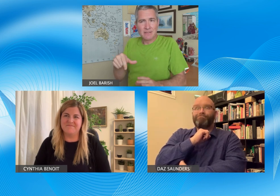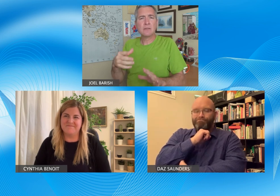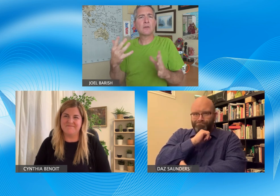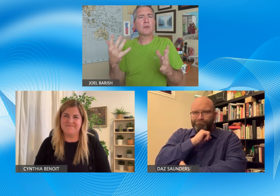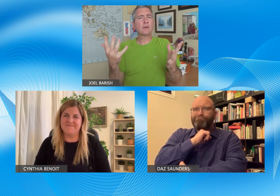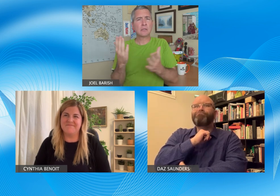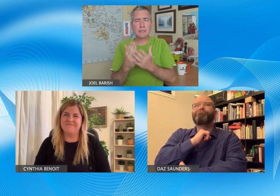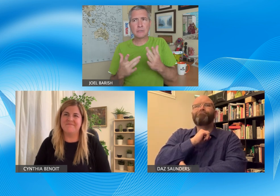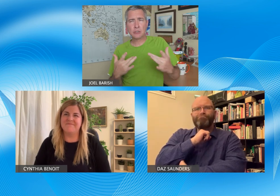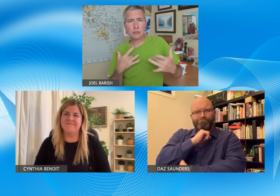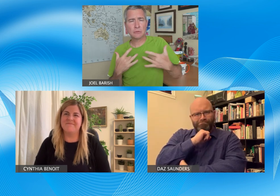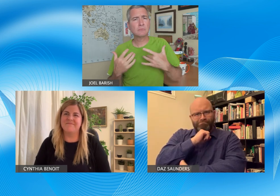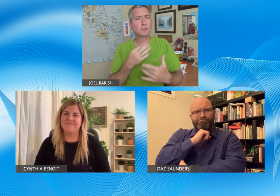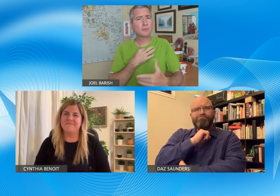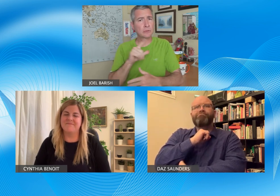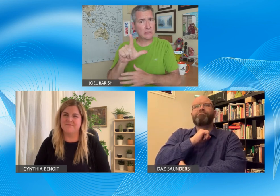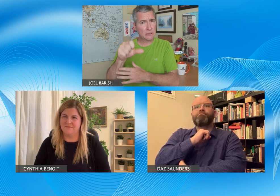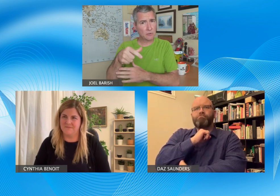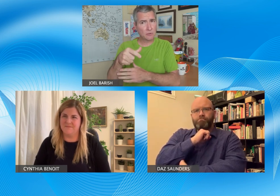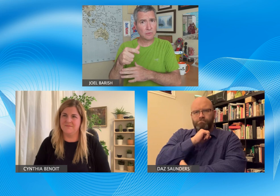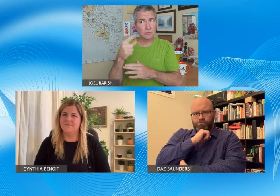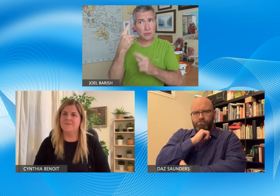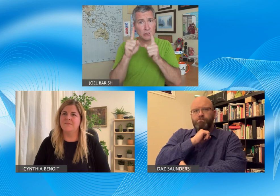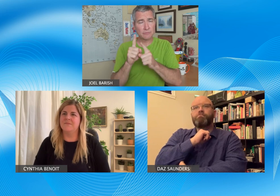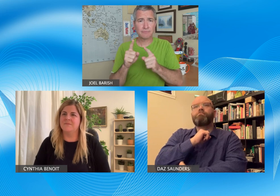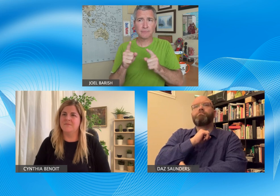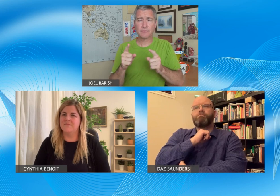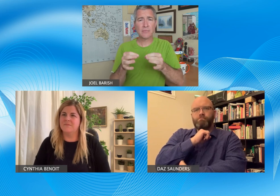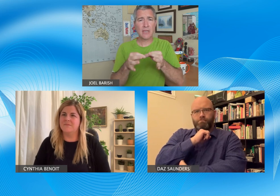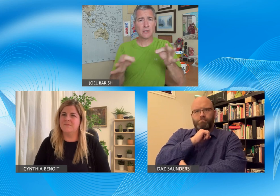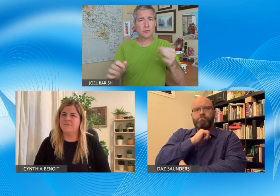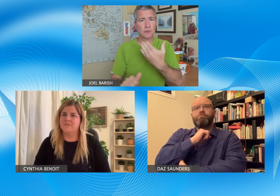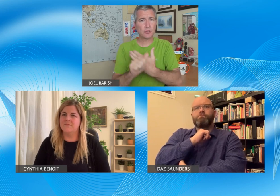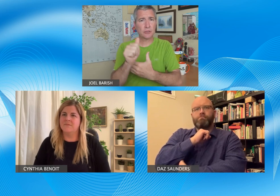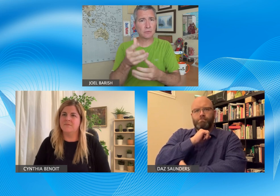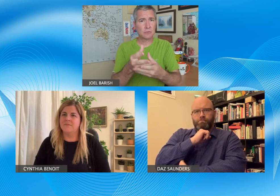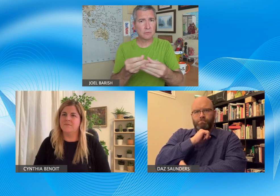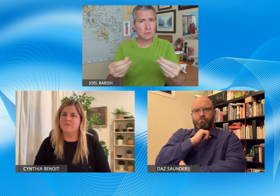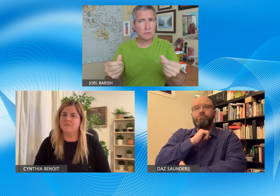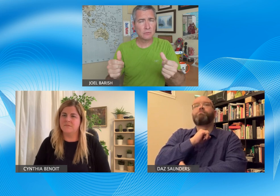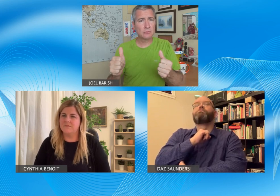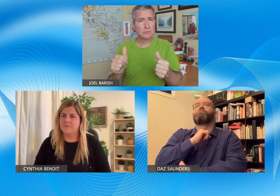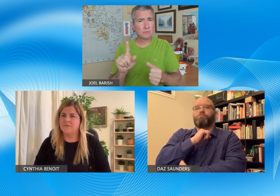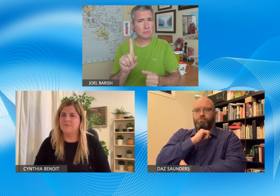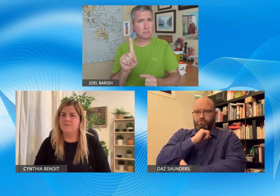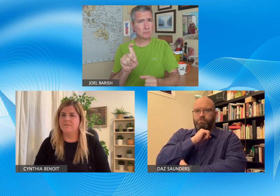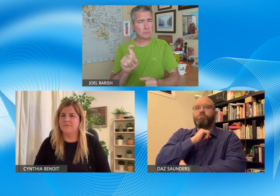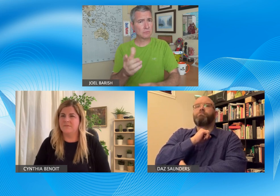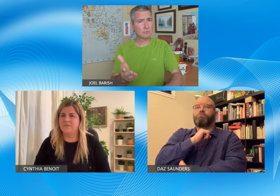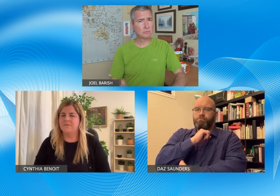I was wondering if you would consider LSQ as an endangered language, under the threat of extinction?